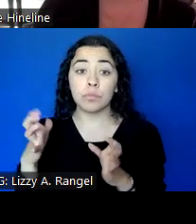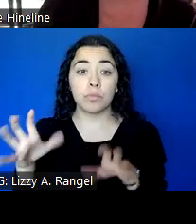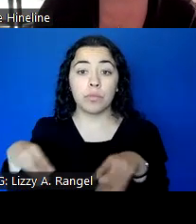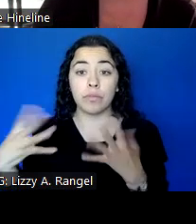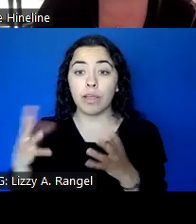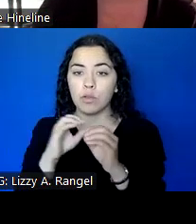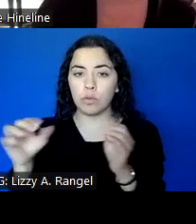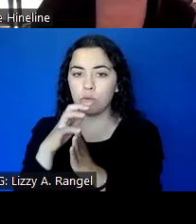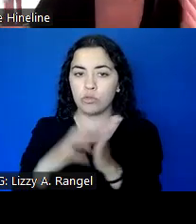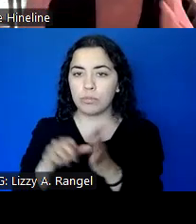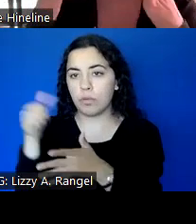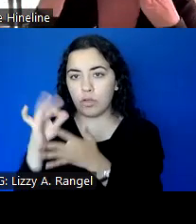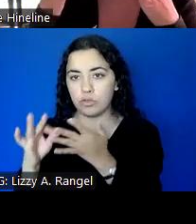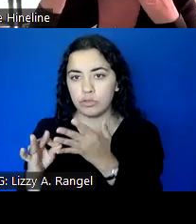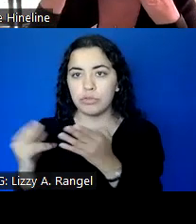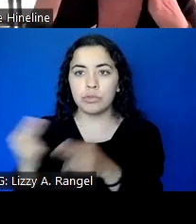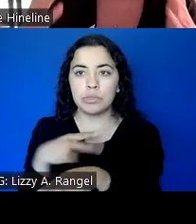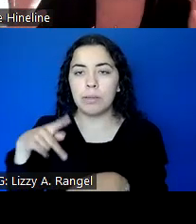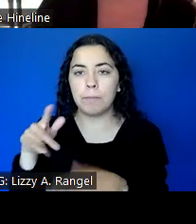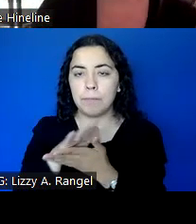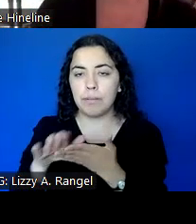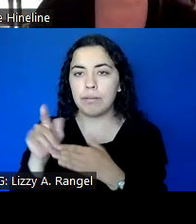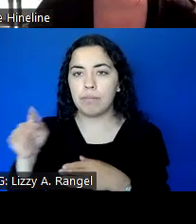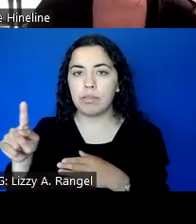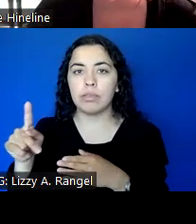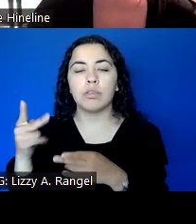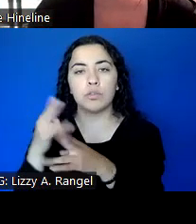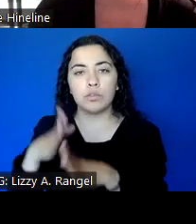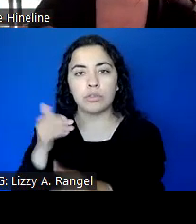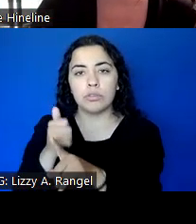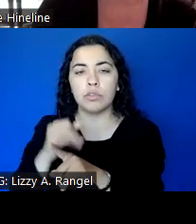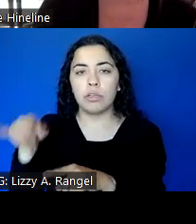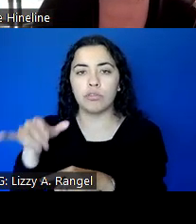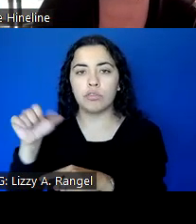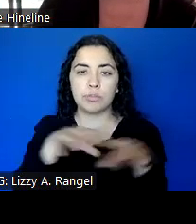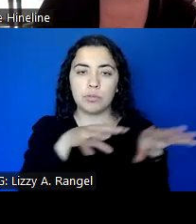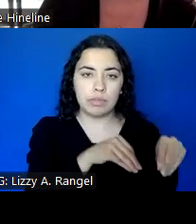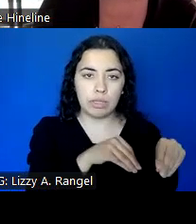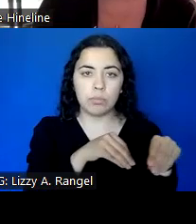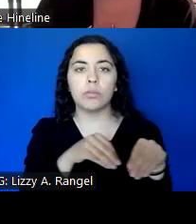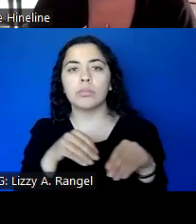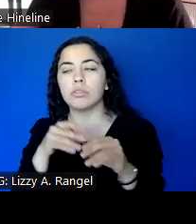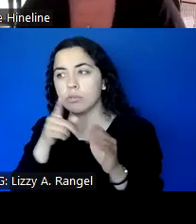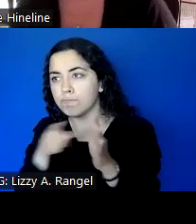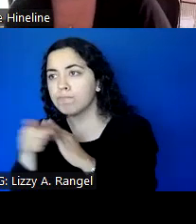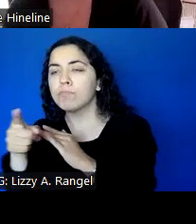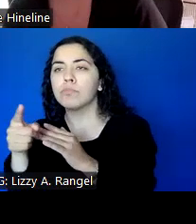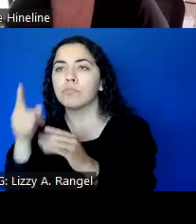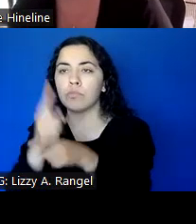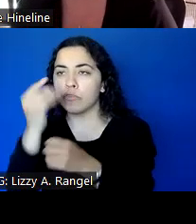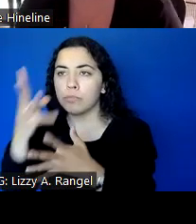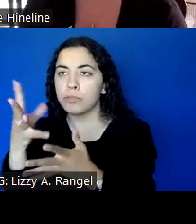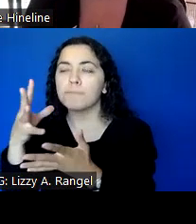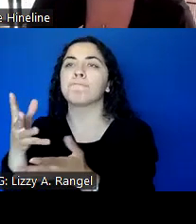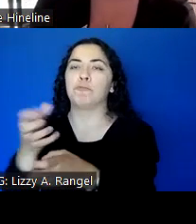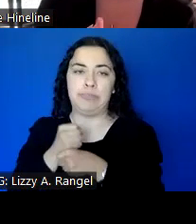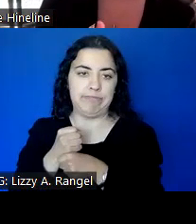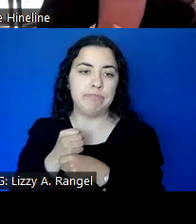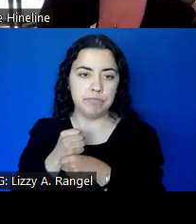Readers with low vision may need to resize the windows to accommodate larger text. So we don't